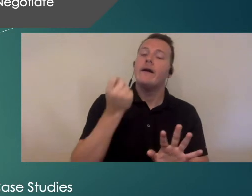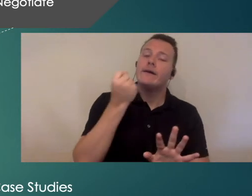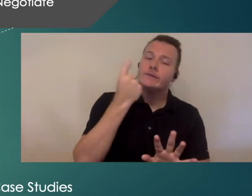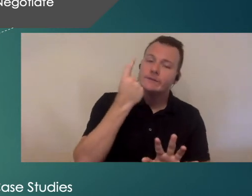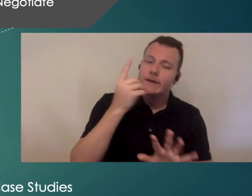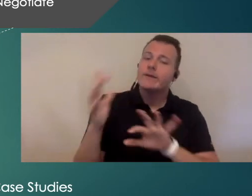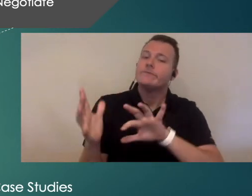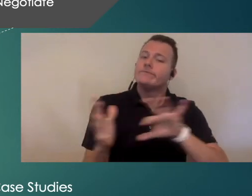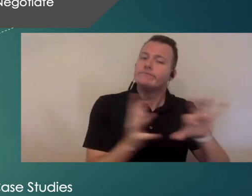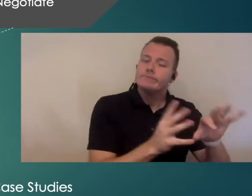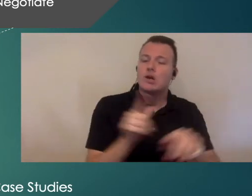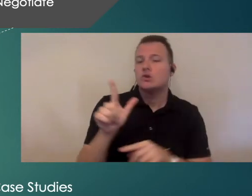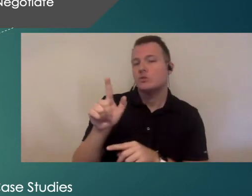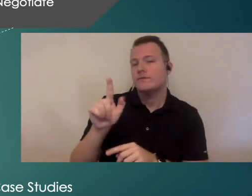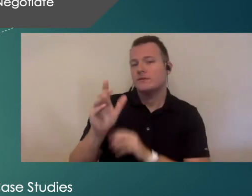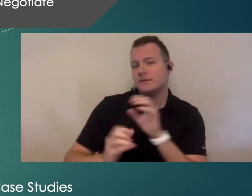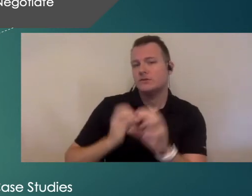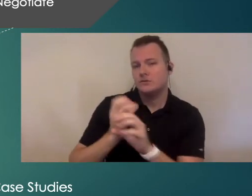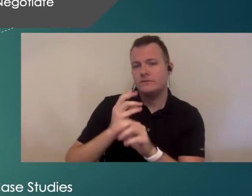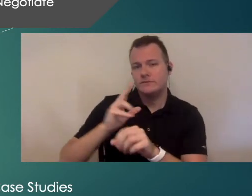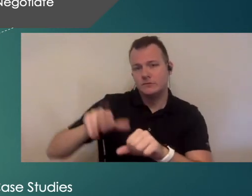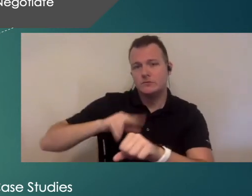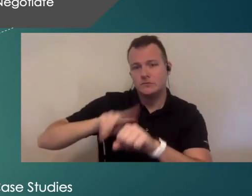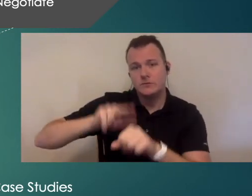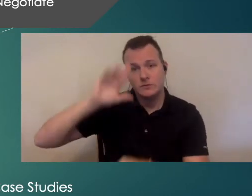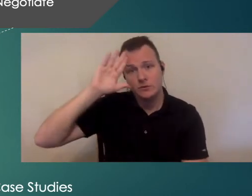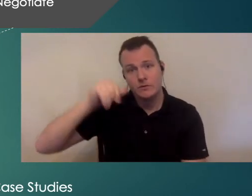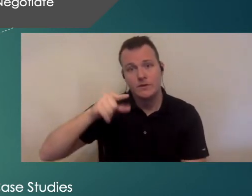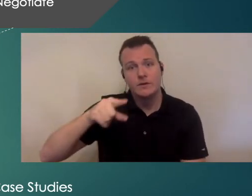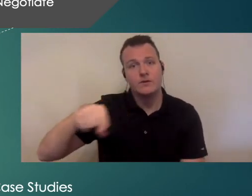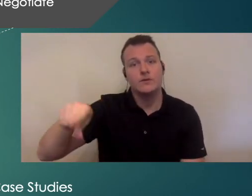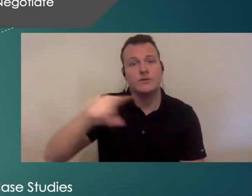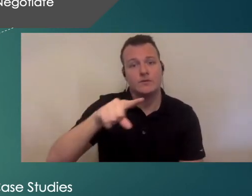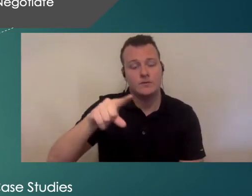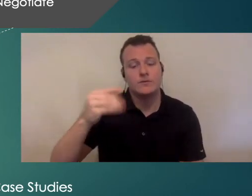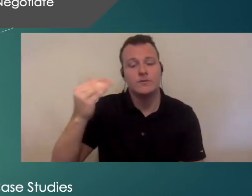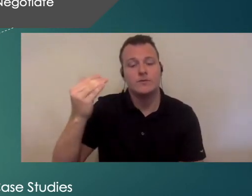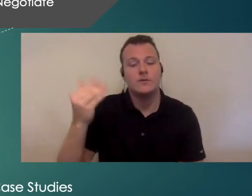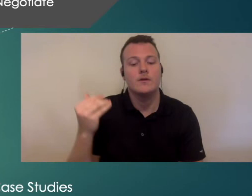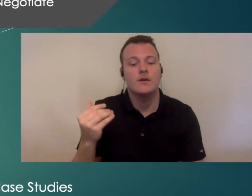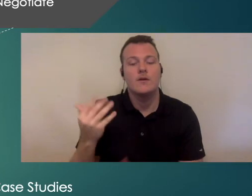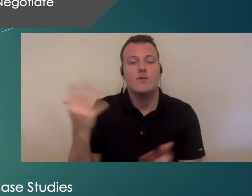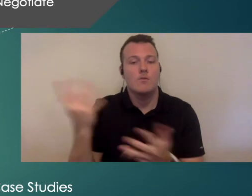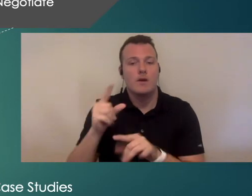century. And so most of you know what questions can be asked in an interview,